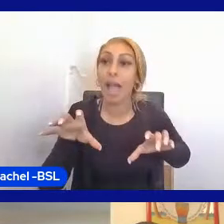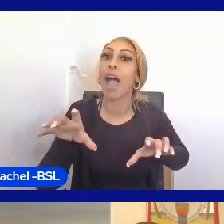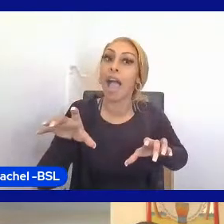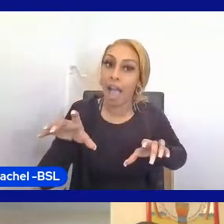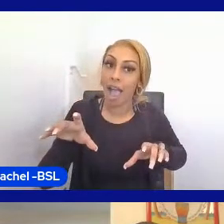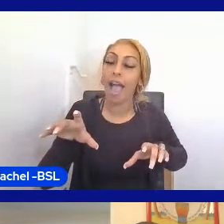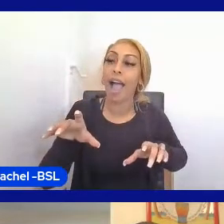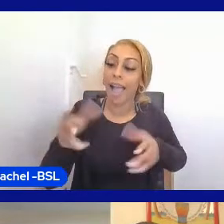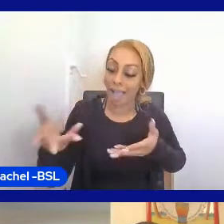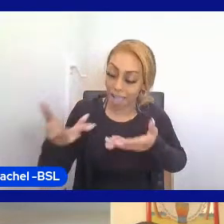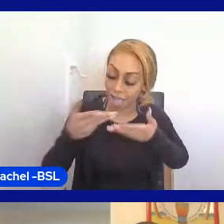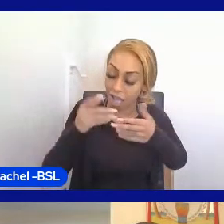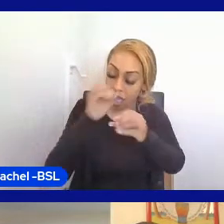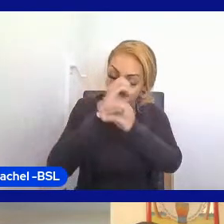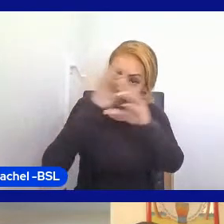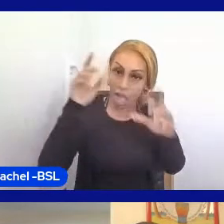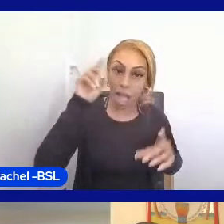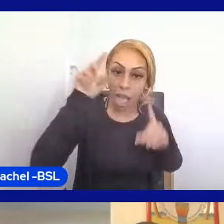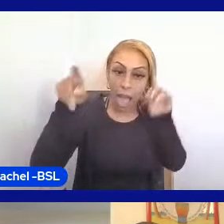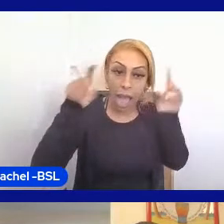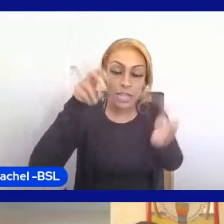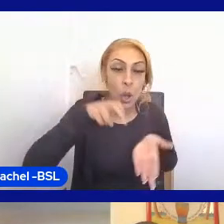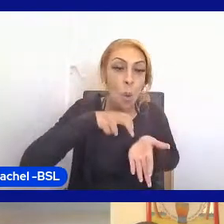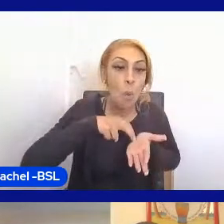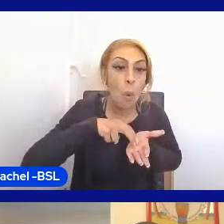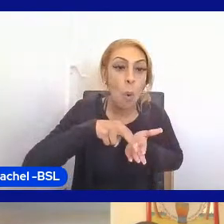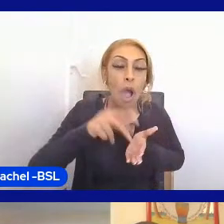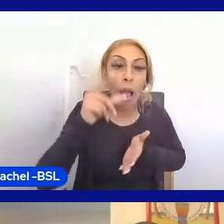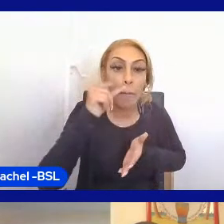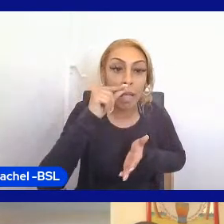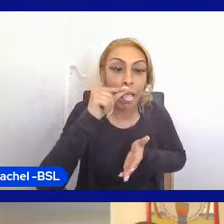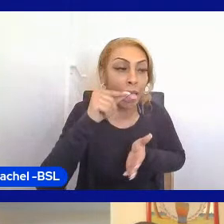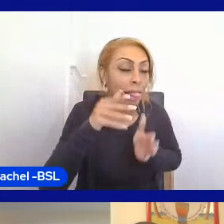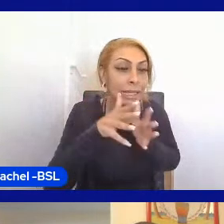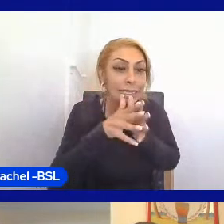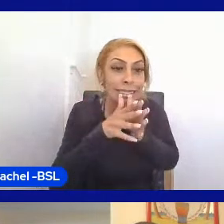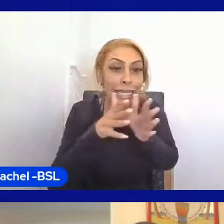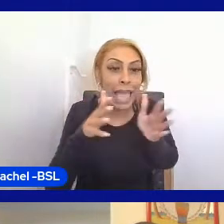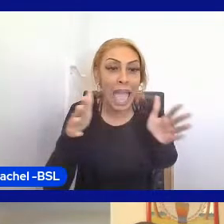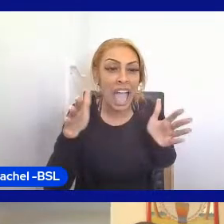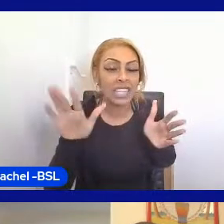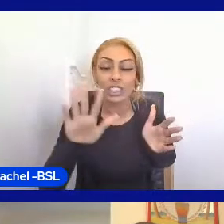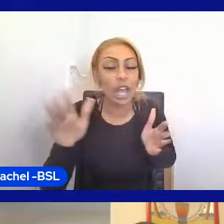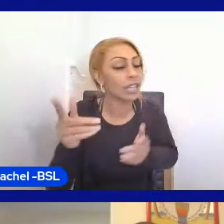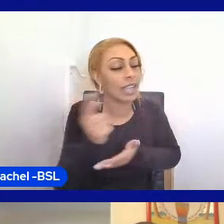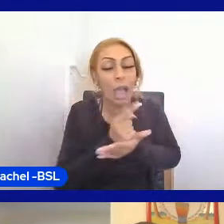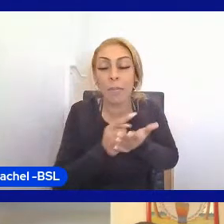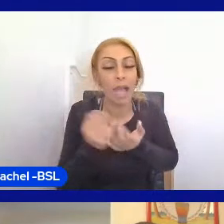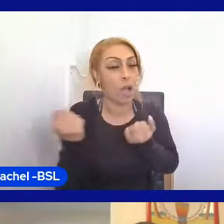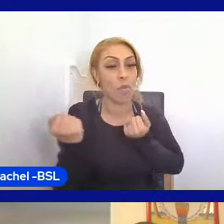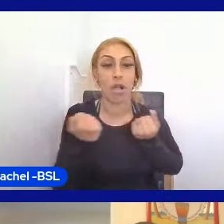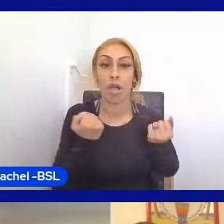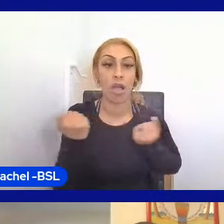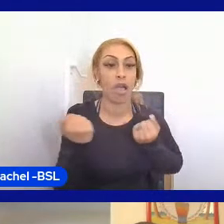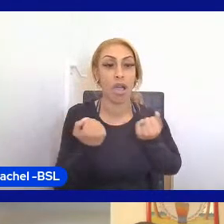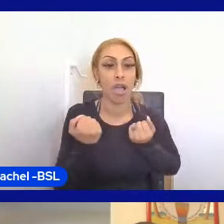think that idea of walking distances is really important in the map because it starts to reintroduce the idea of walkable